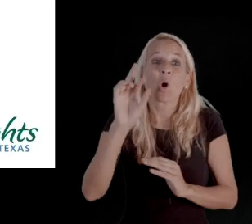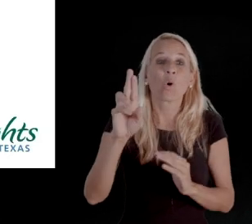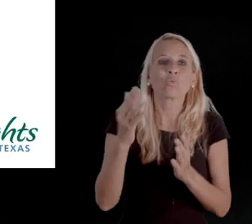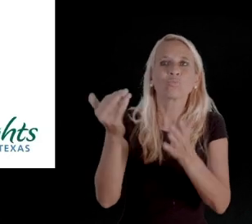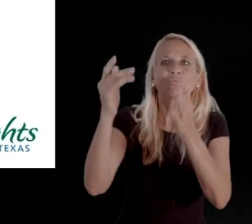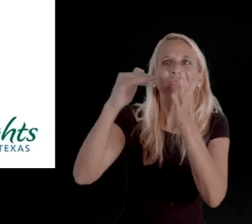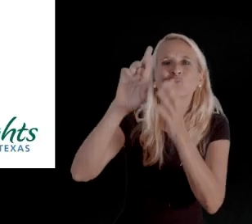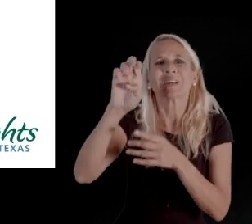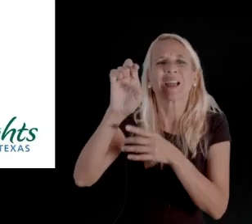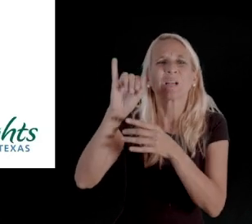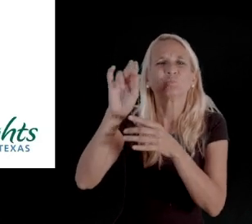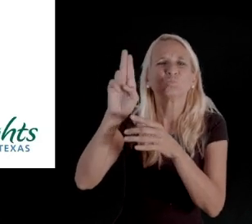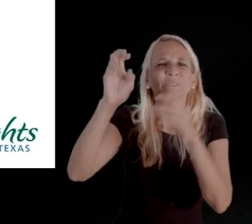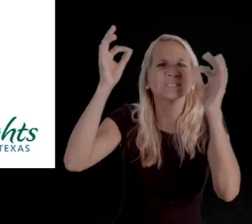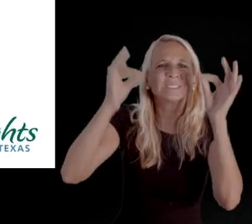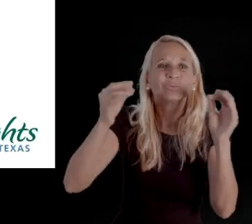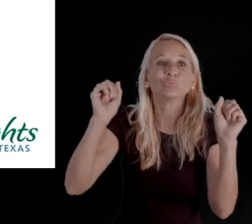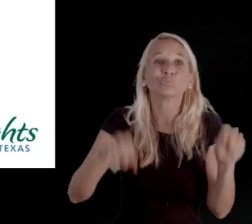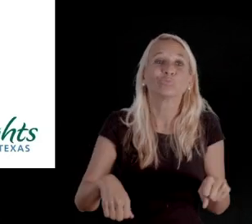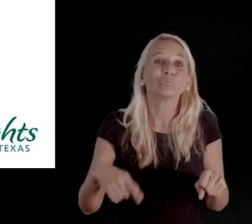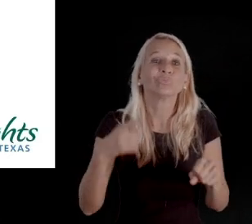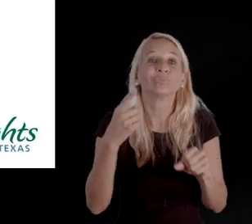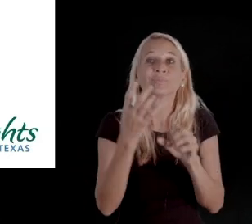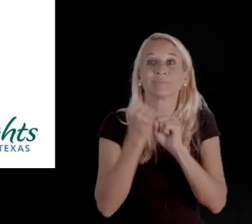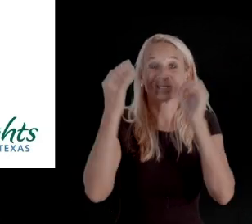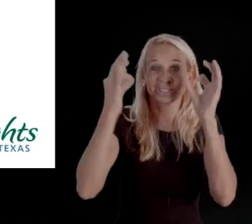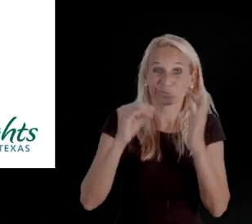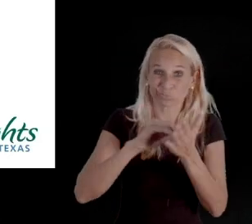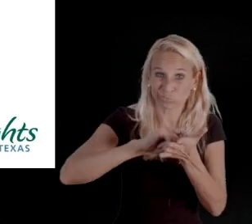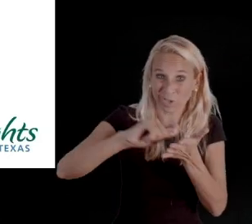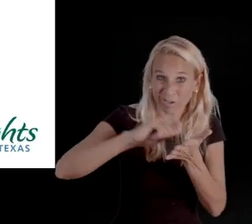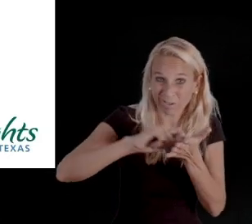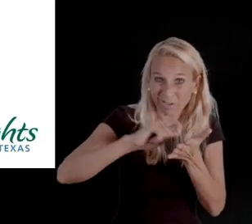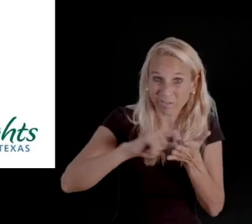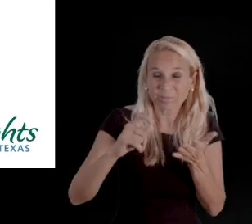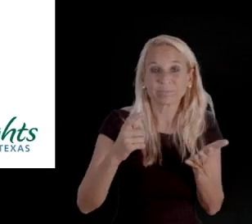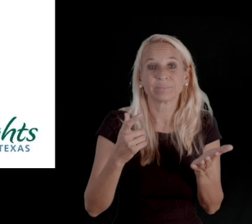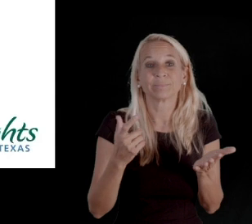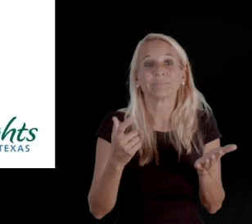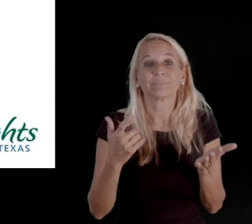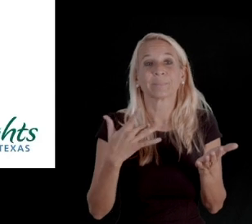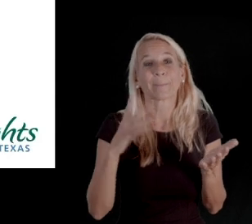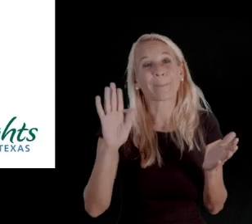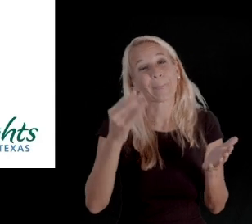it could be, if... So you'll receive a decision in writing. It often isn't